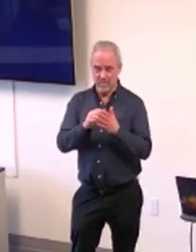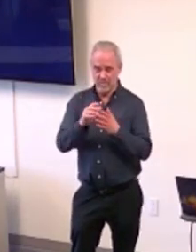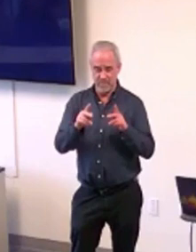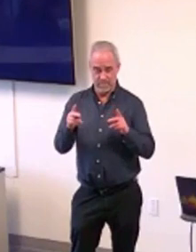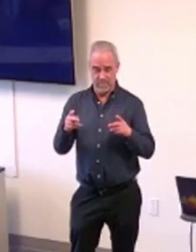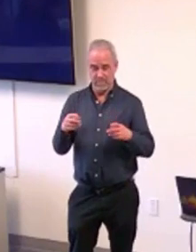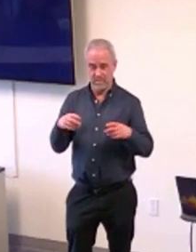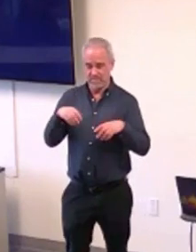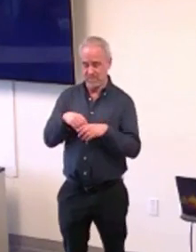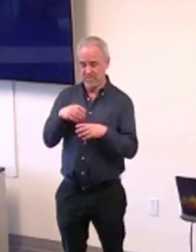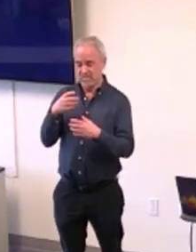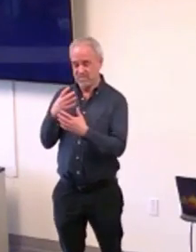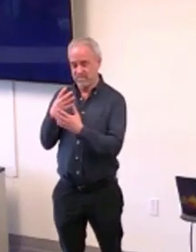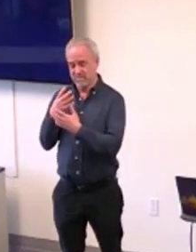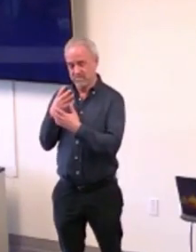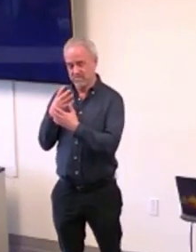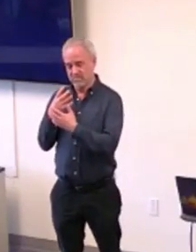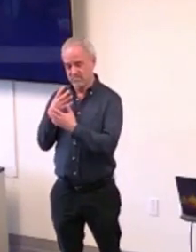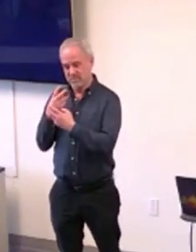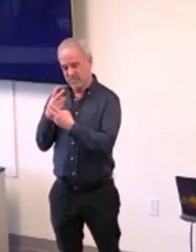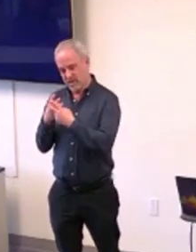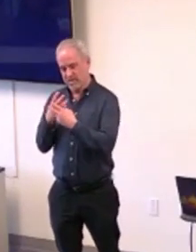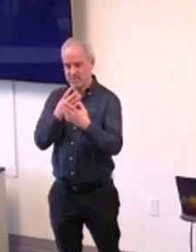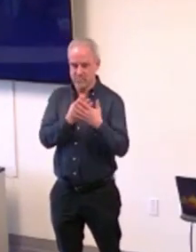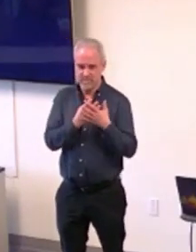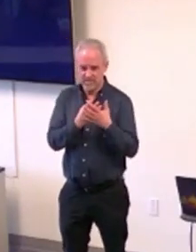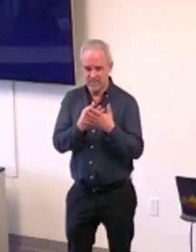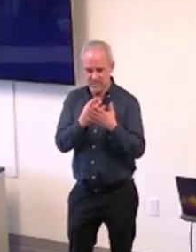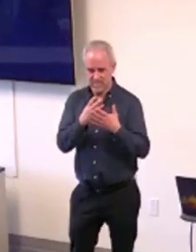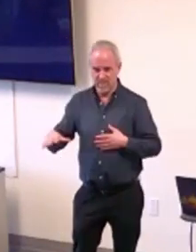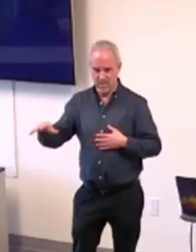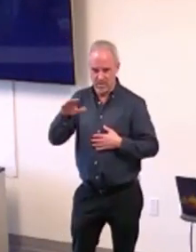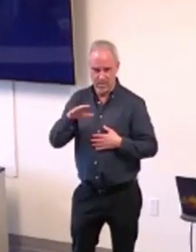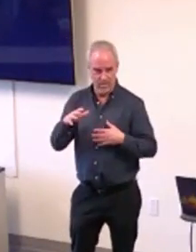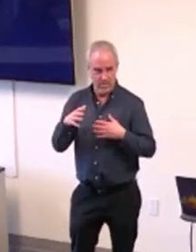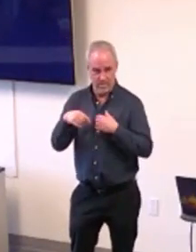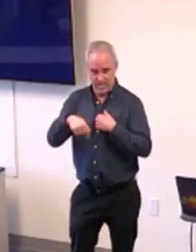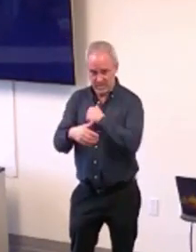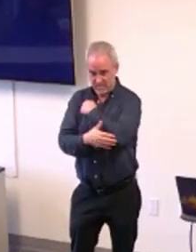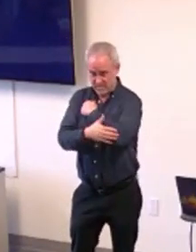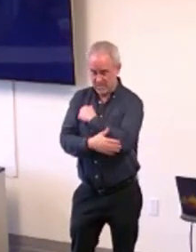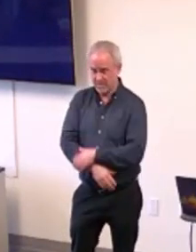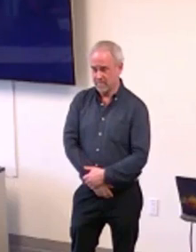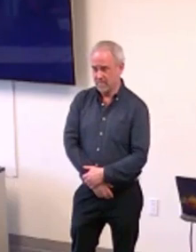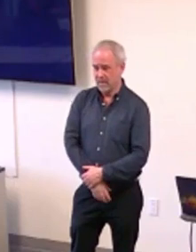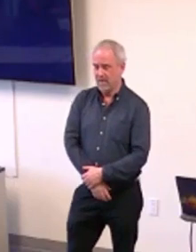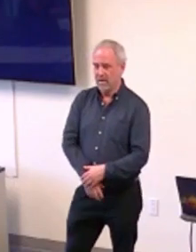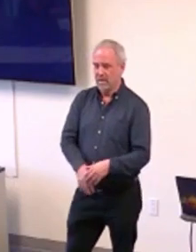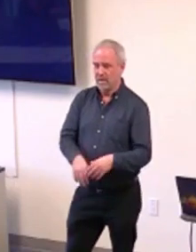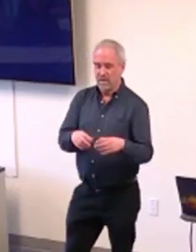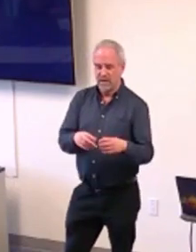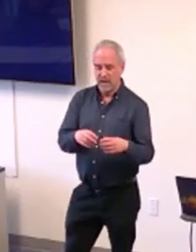And the changes in the composition and the numbers of people who are incarcerated.